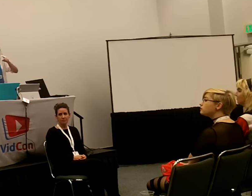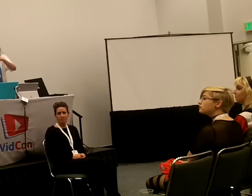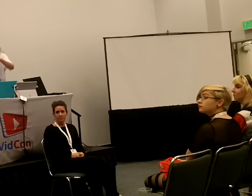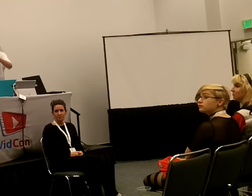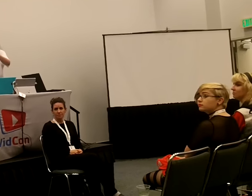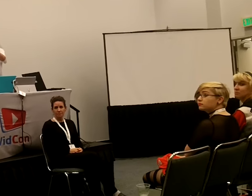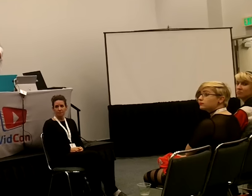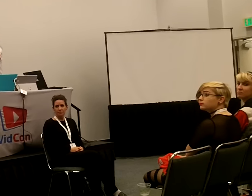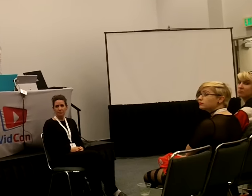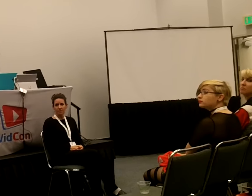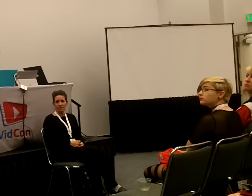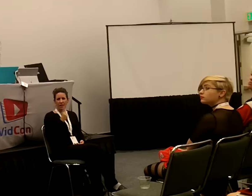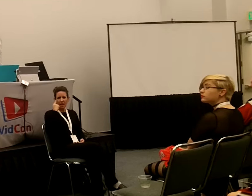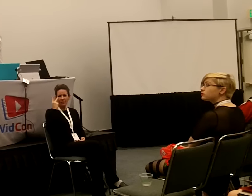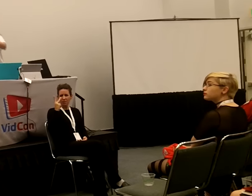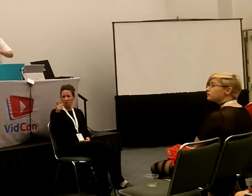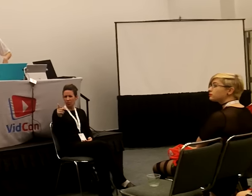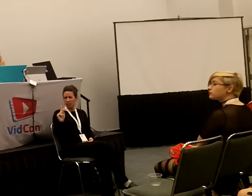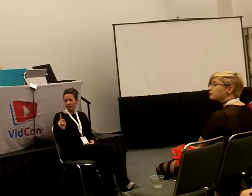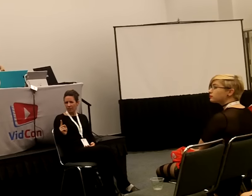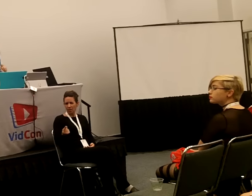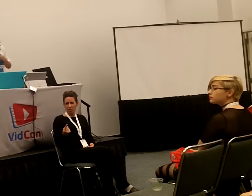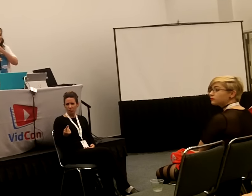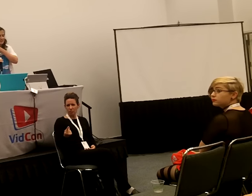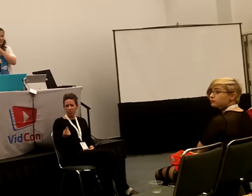And somebody, I think I saw you first, sir.